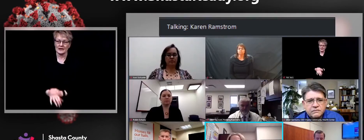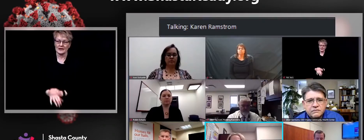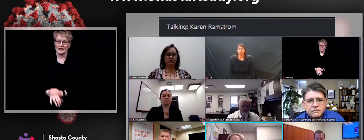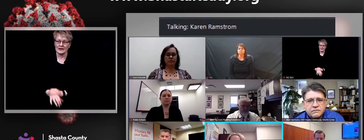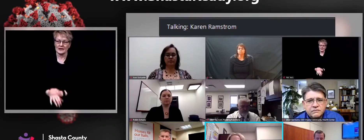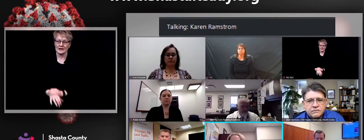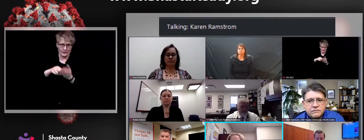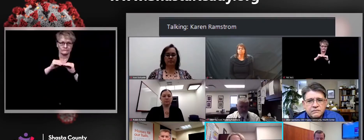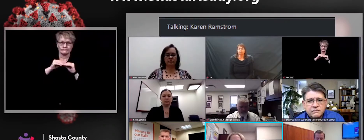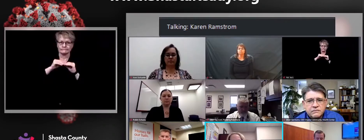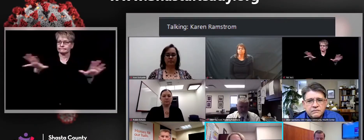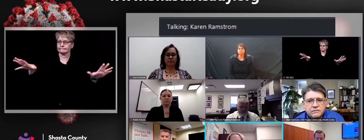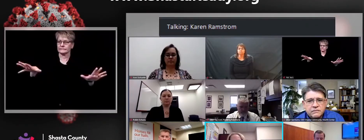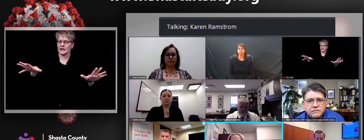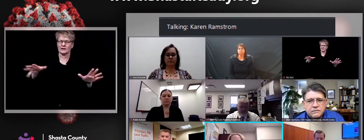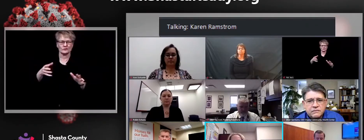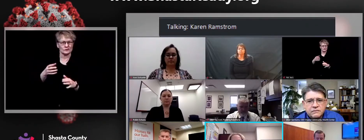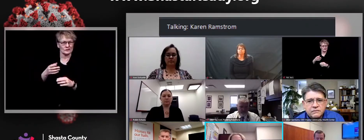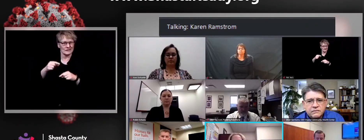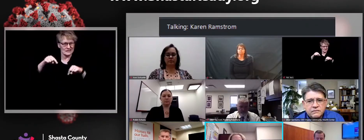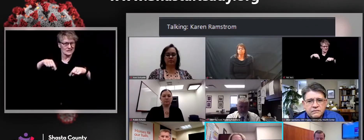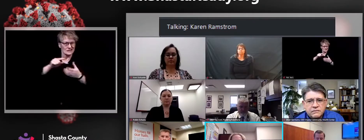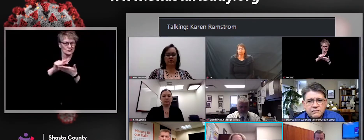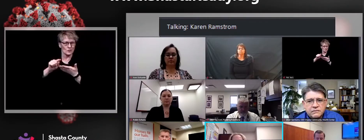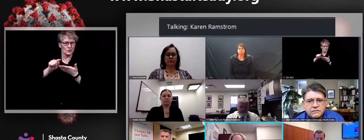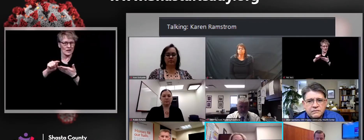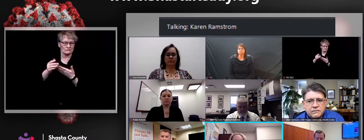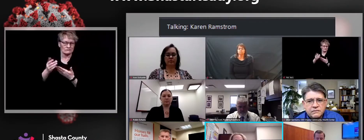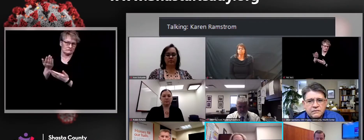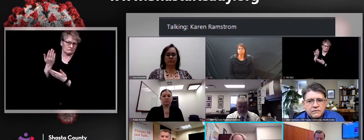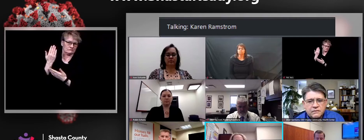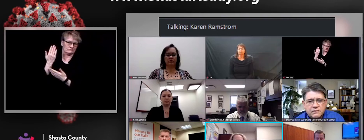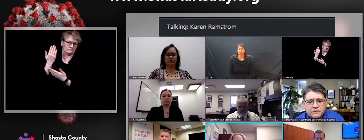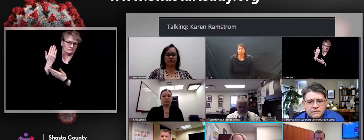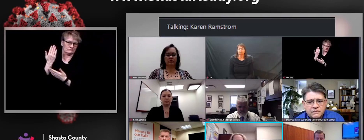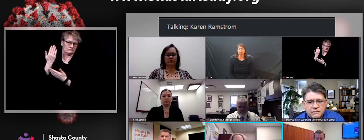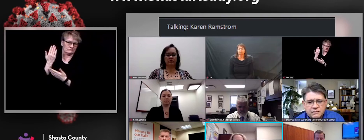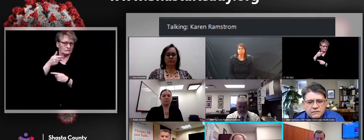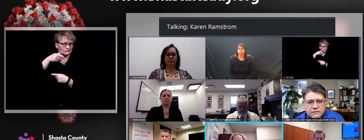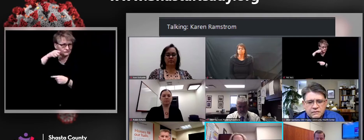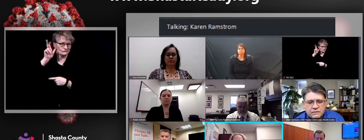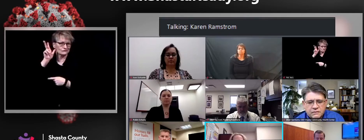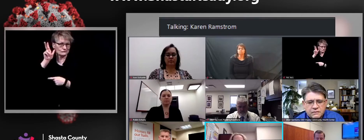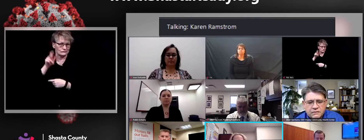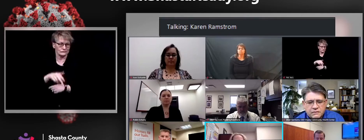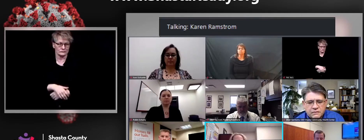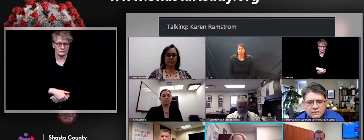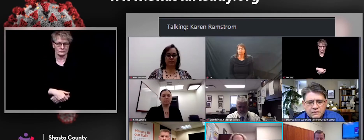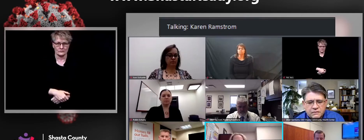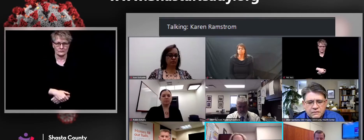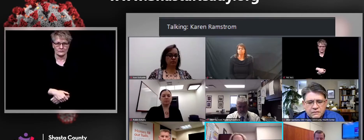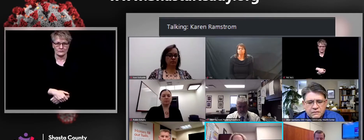basically it's incorporating the fact that our skilled nursing facility, residents and staff